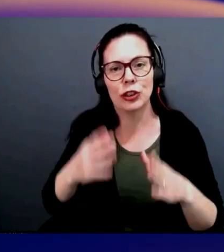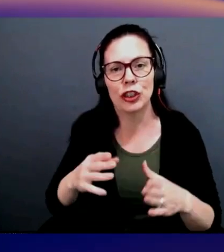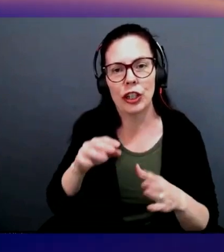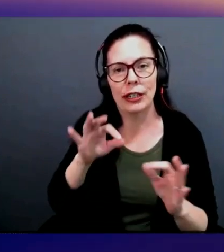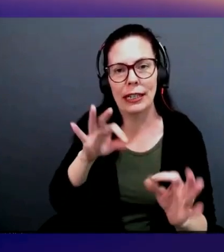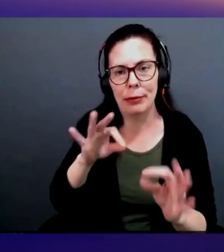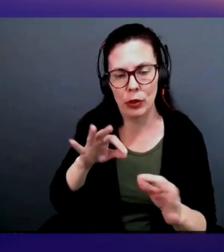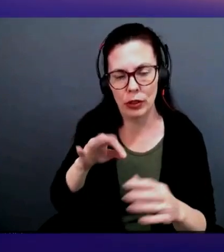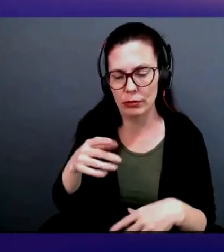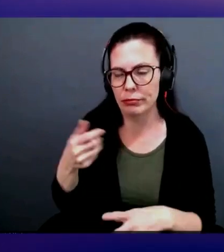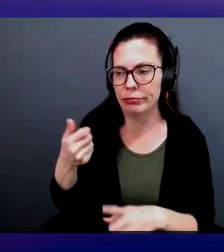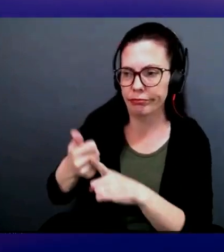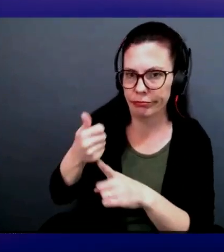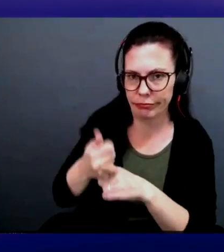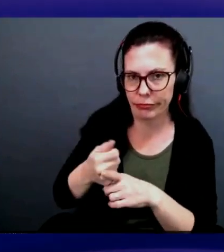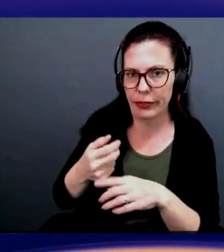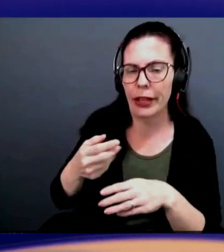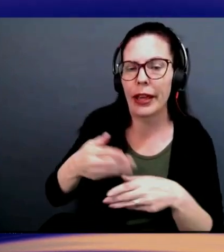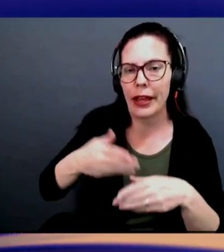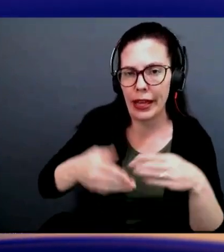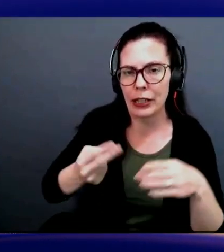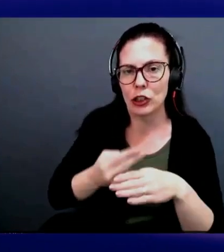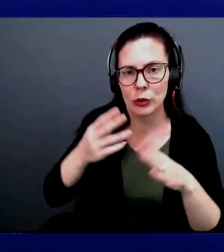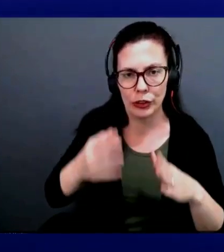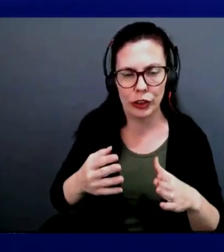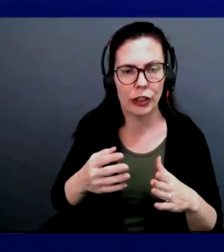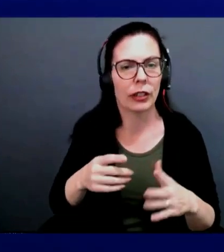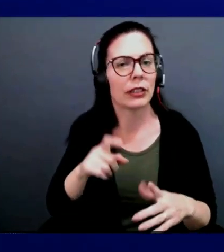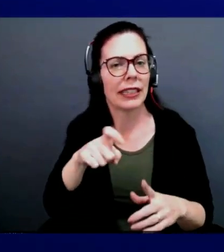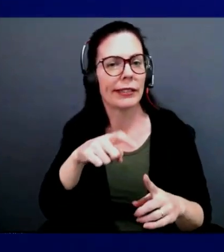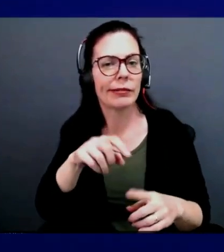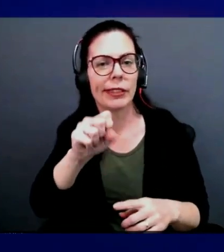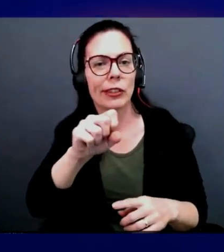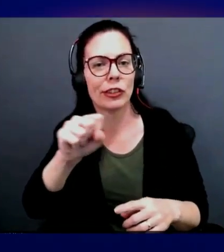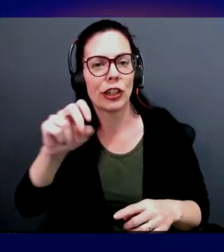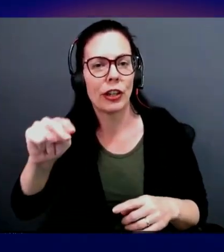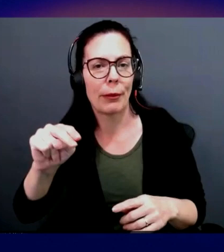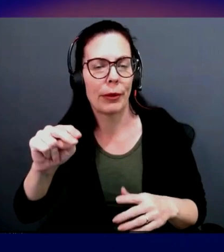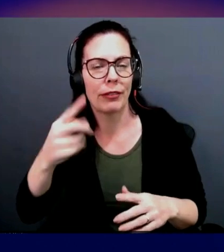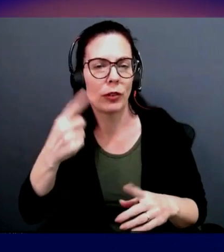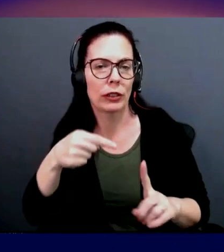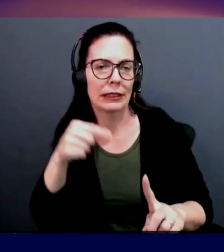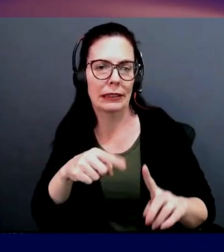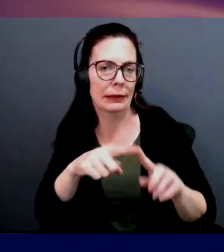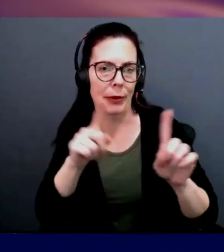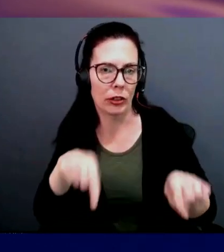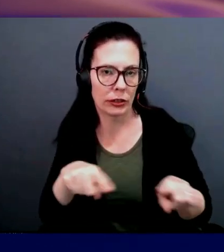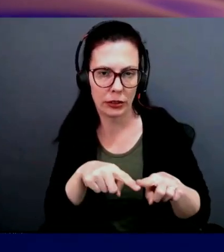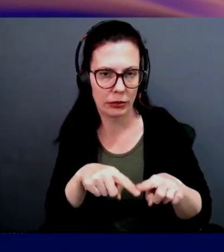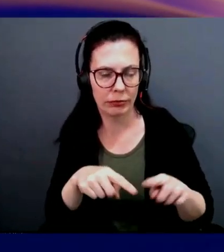you are supposed to put social security number on a certain box. And instead of that box,